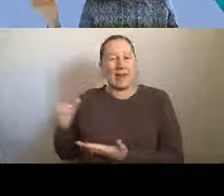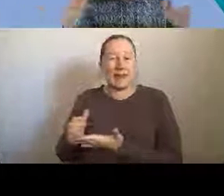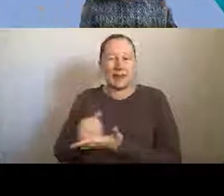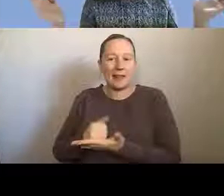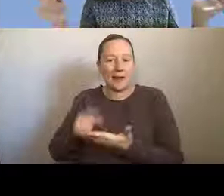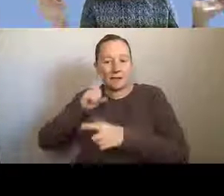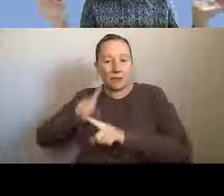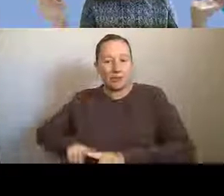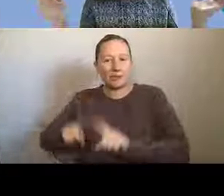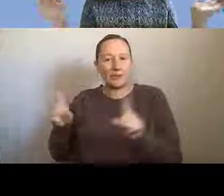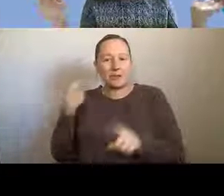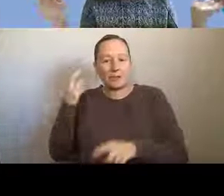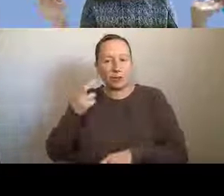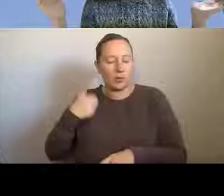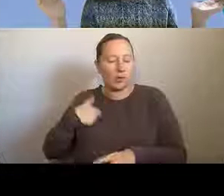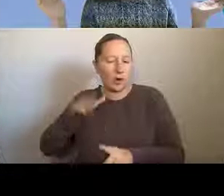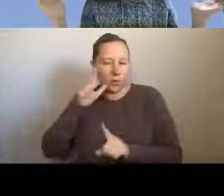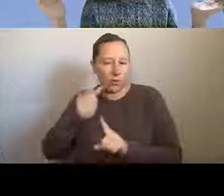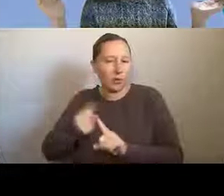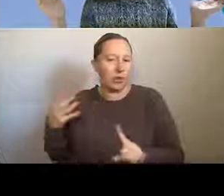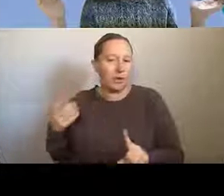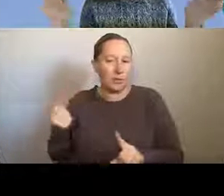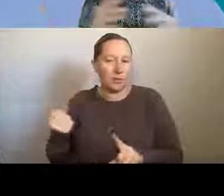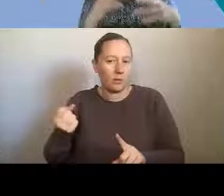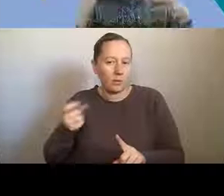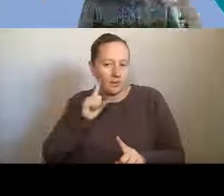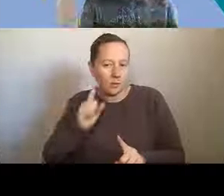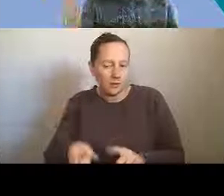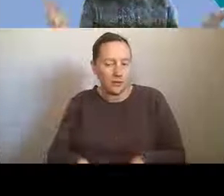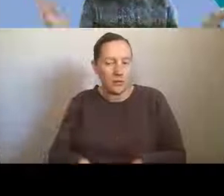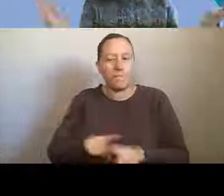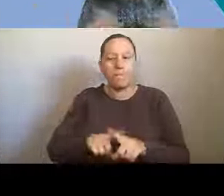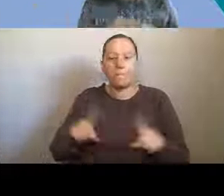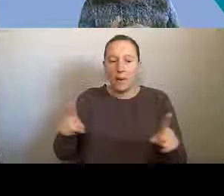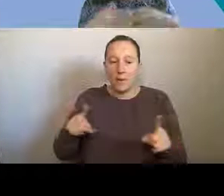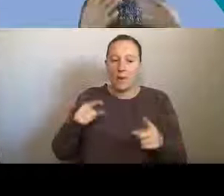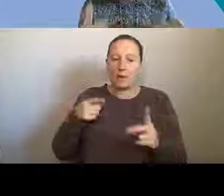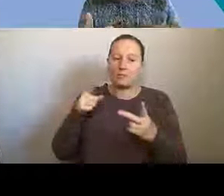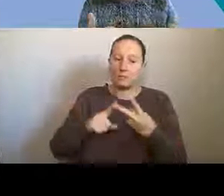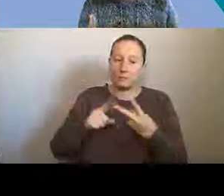and I'll go into some of those other reasons in a minute. But what you really have is just you have